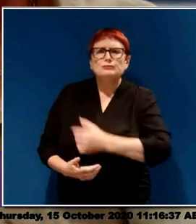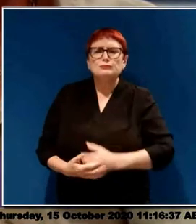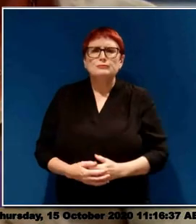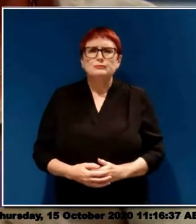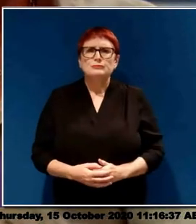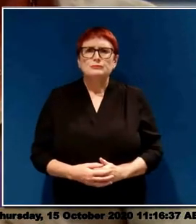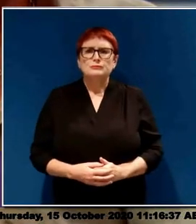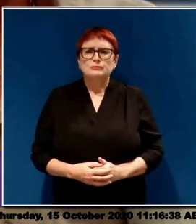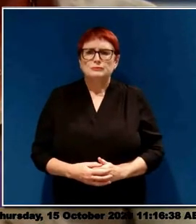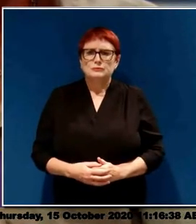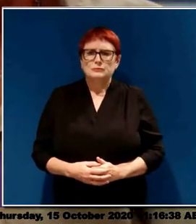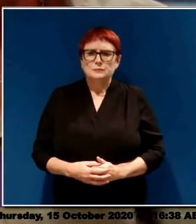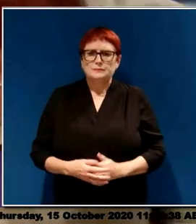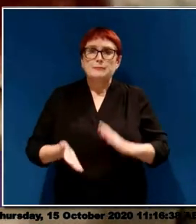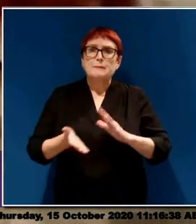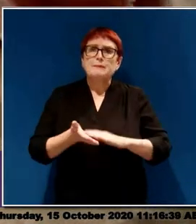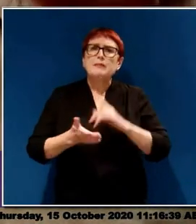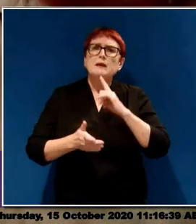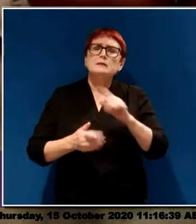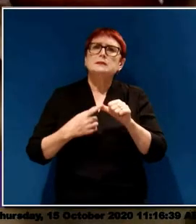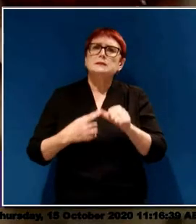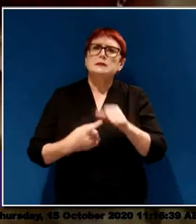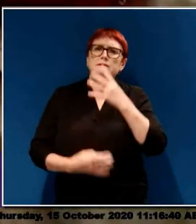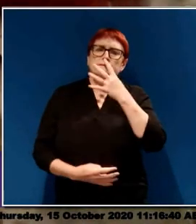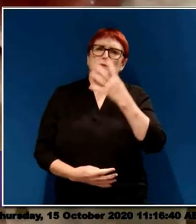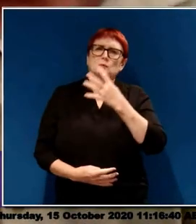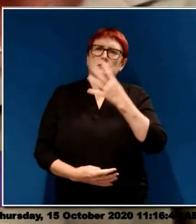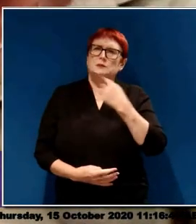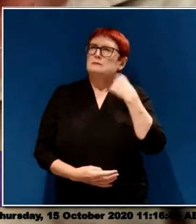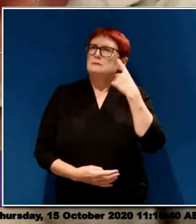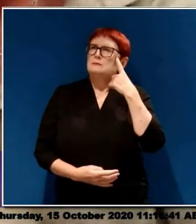14, I think he may have been. 13, I think.